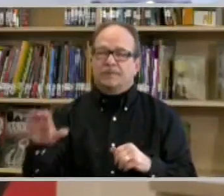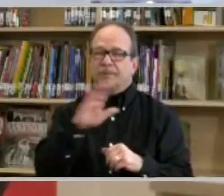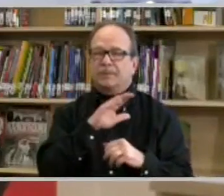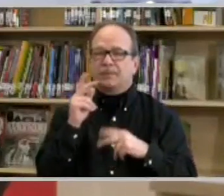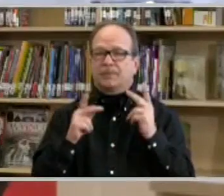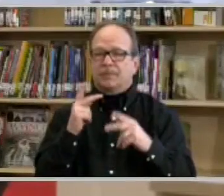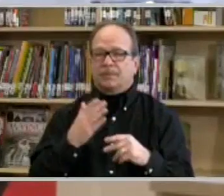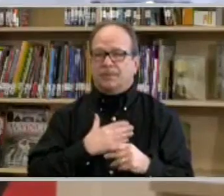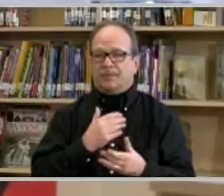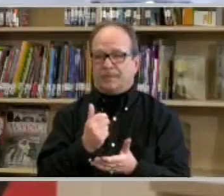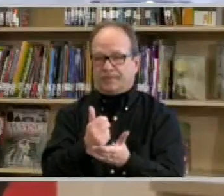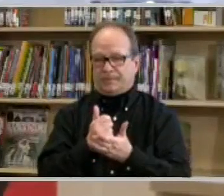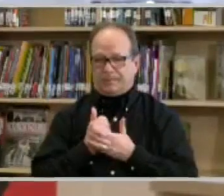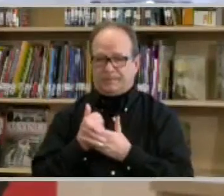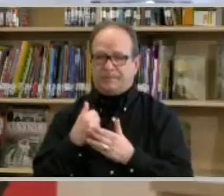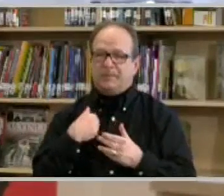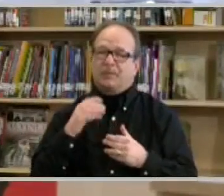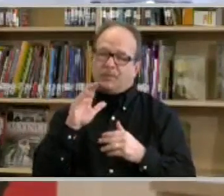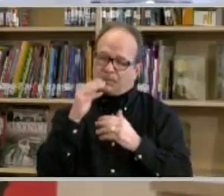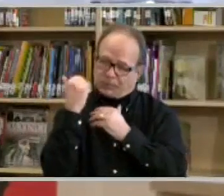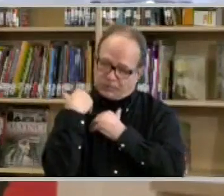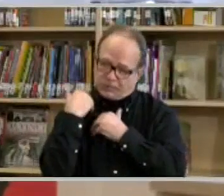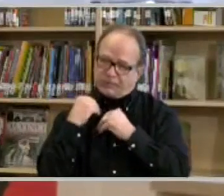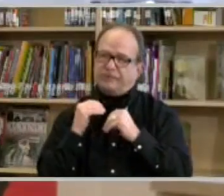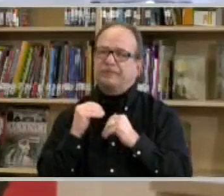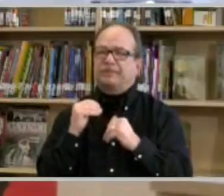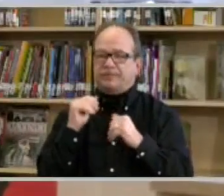COMMUNITY SAFER IS THAT